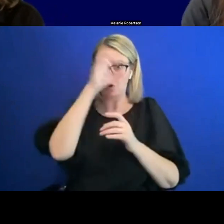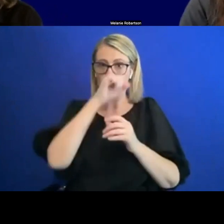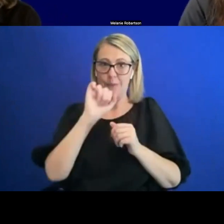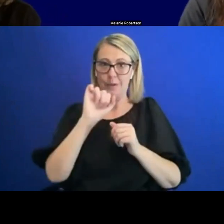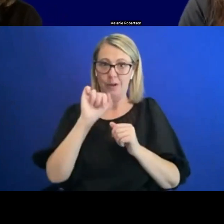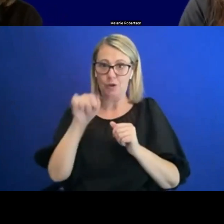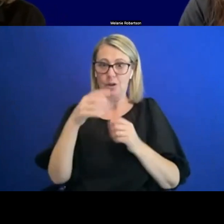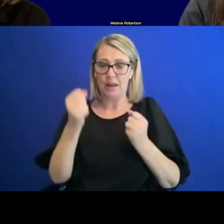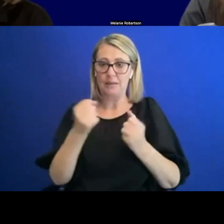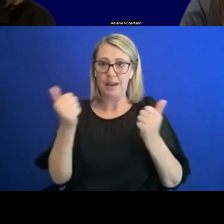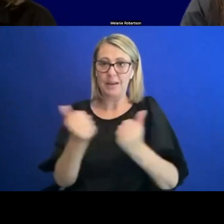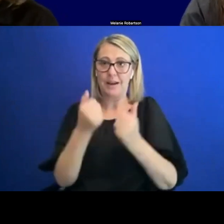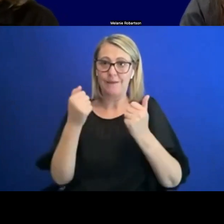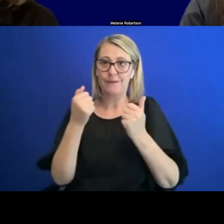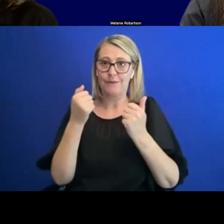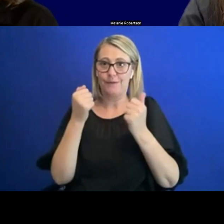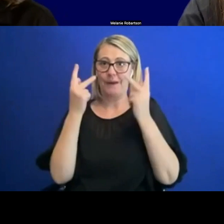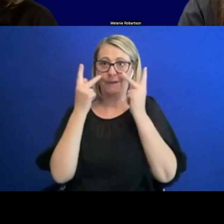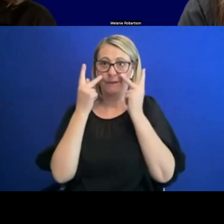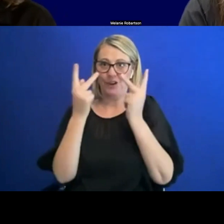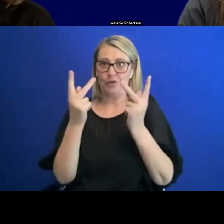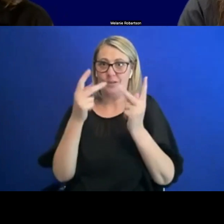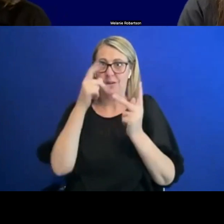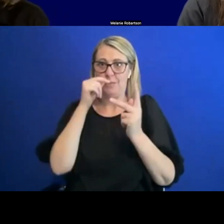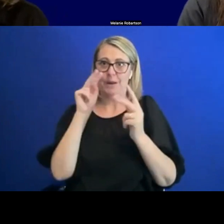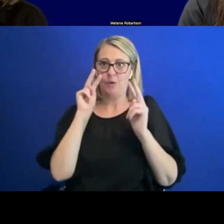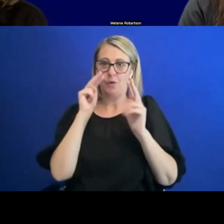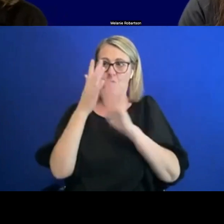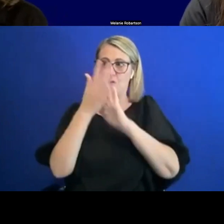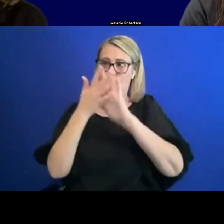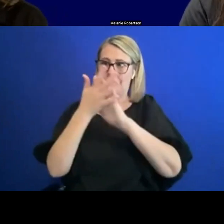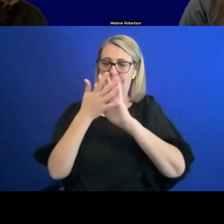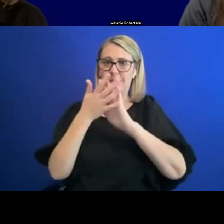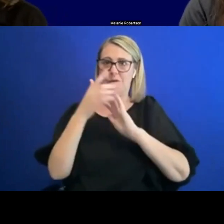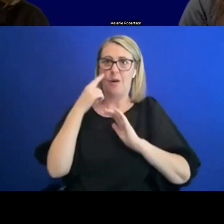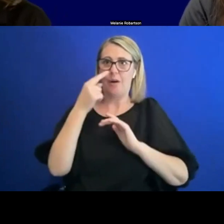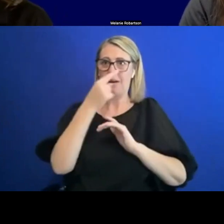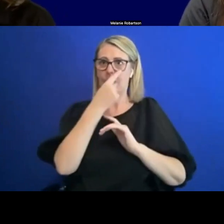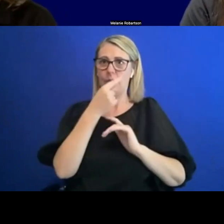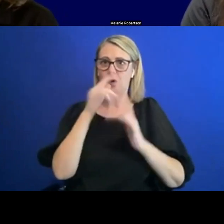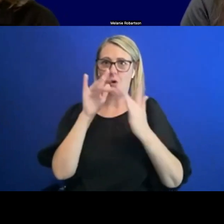contact to be meaningful. So my question is, Do you kind of have any observations